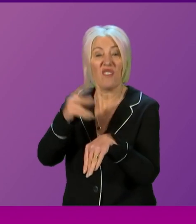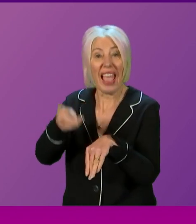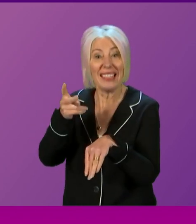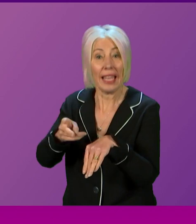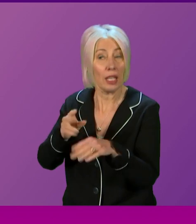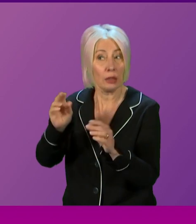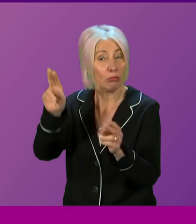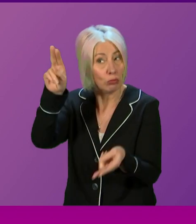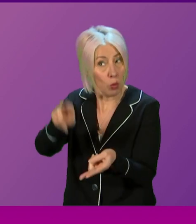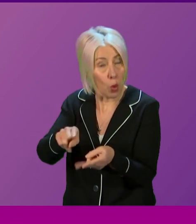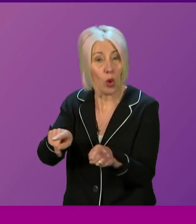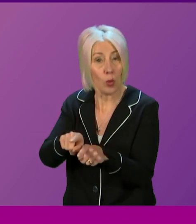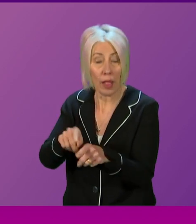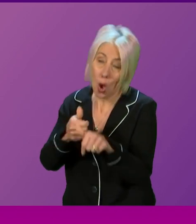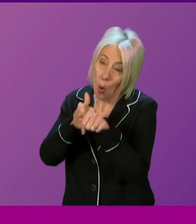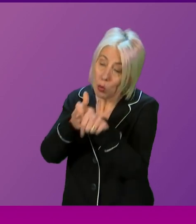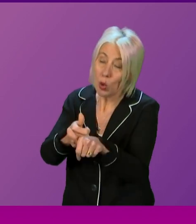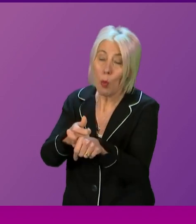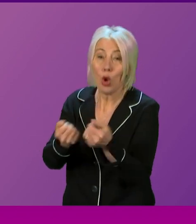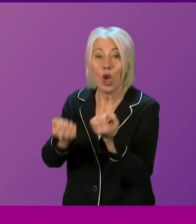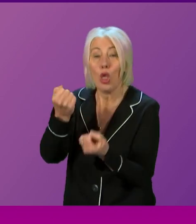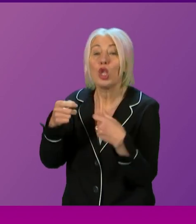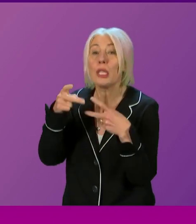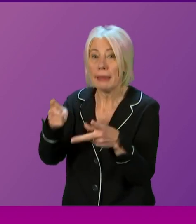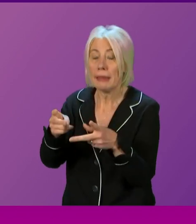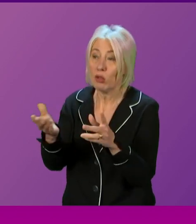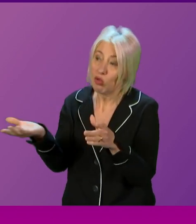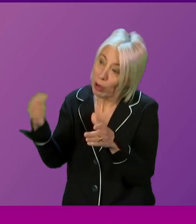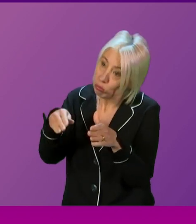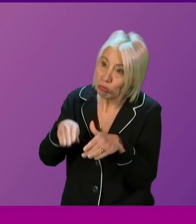We continue to support the justice system to recover from the pandemic and catch up